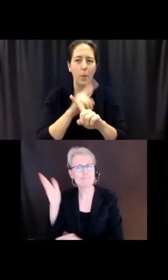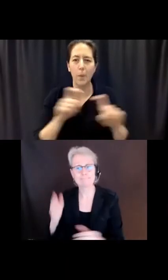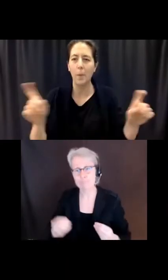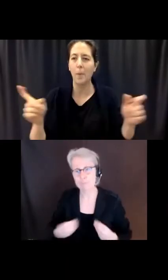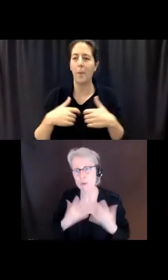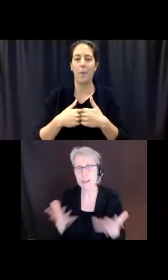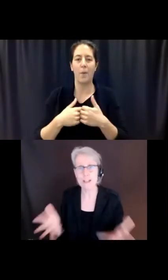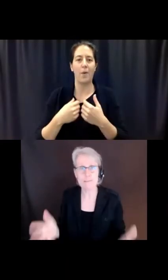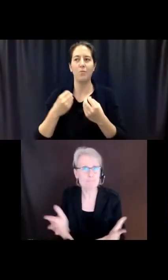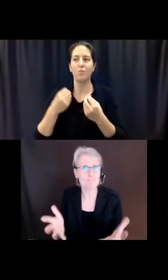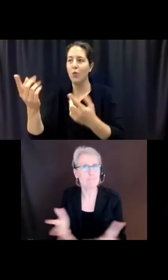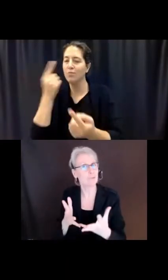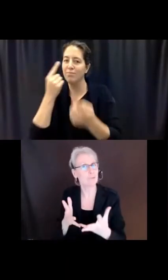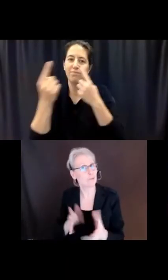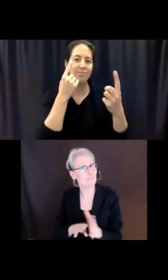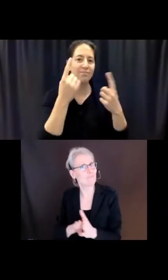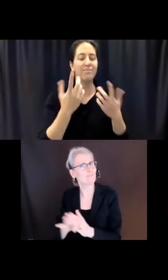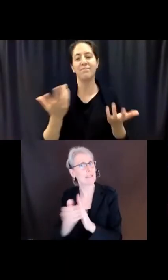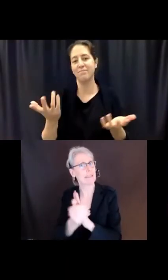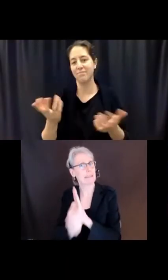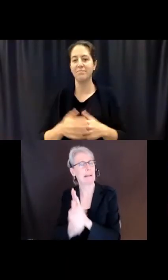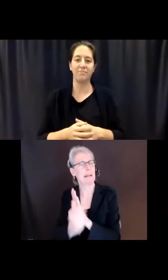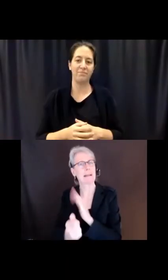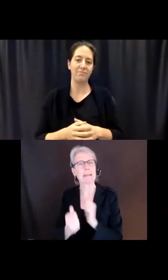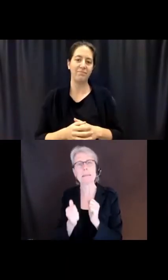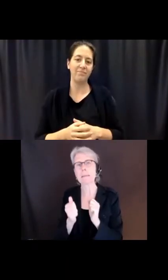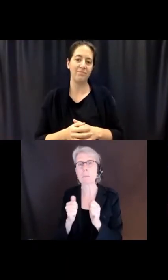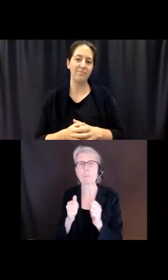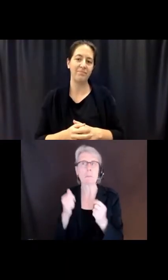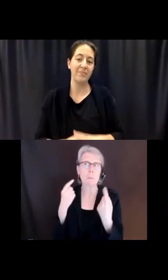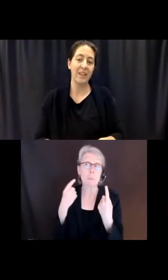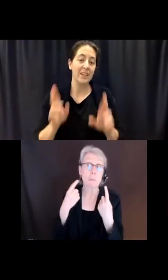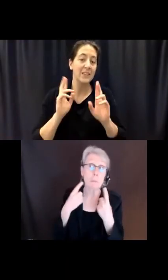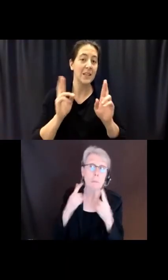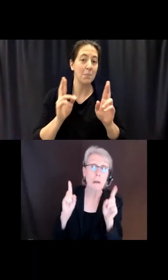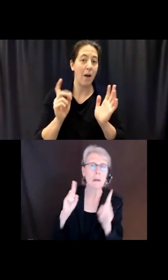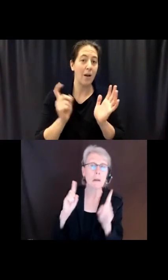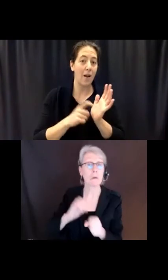AS SOON AS TRAVEL RESTRICTIONS LOOSEN UP THAT I WILL START TOURING WITH THE CREW AGAIN.